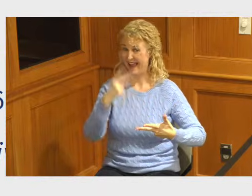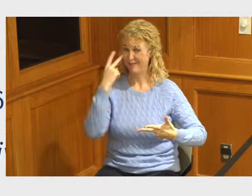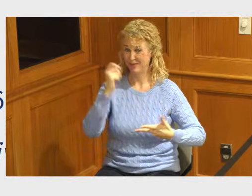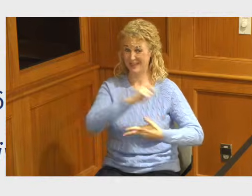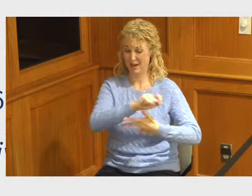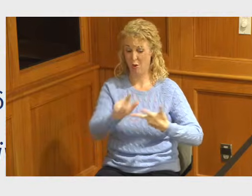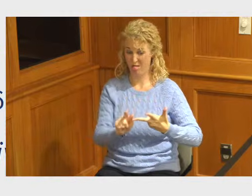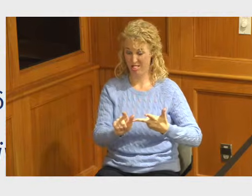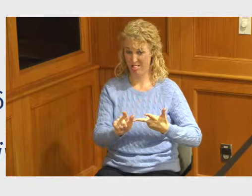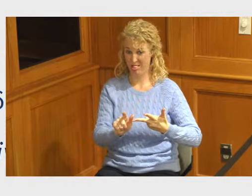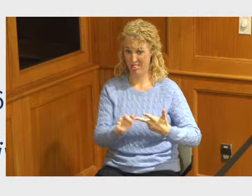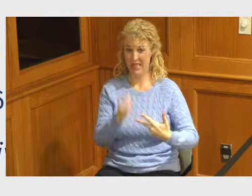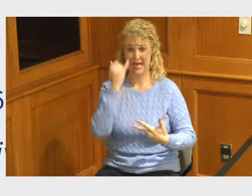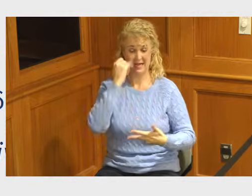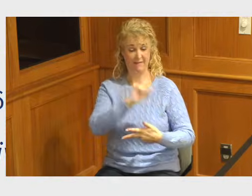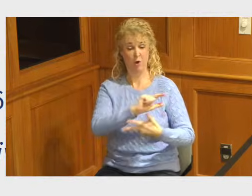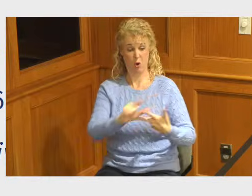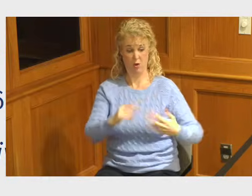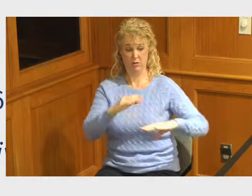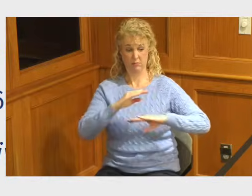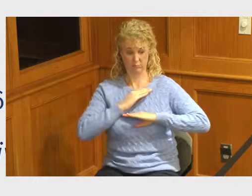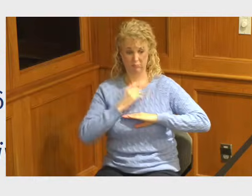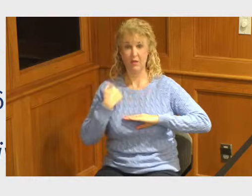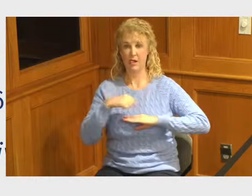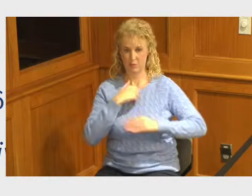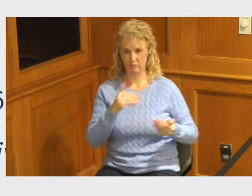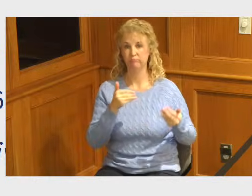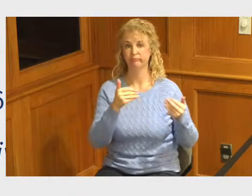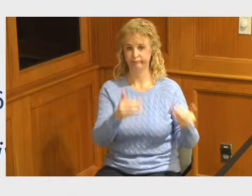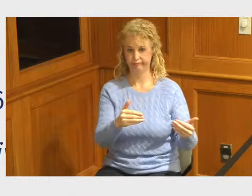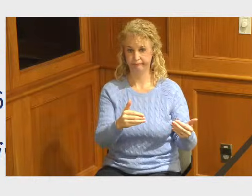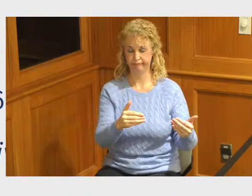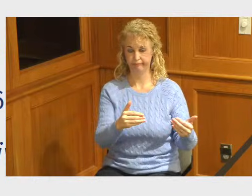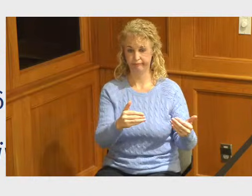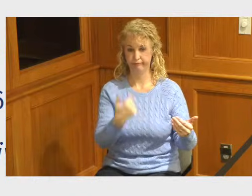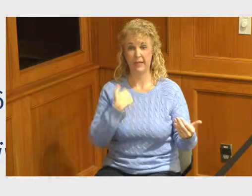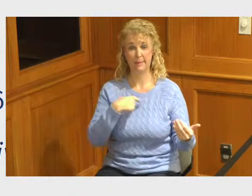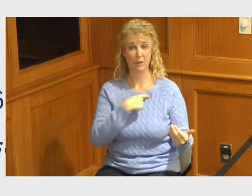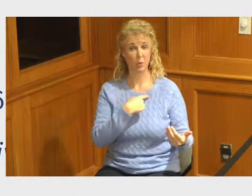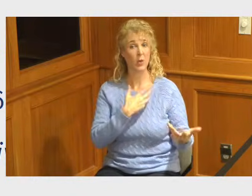this happen. We want to do everything we can which is which is much further than we ordinarily go.